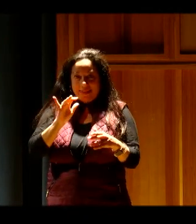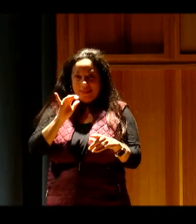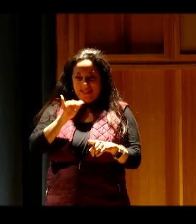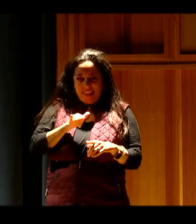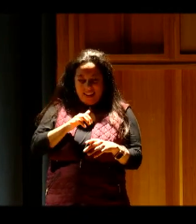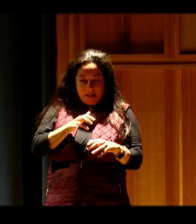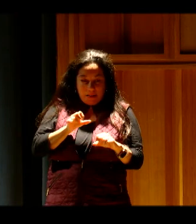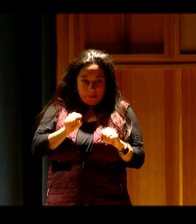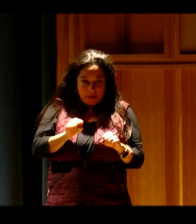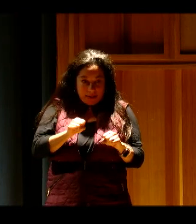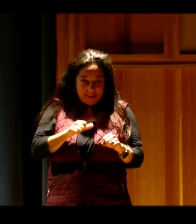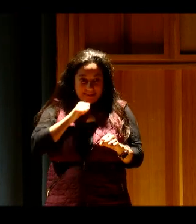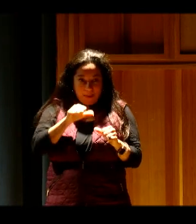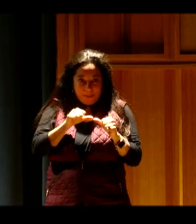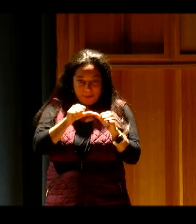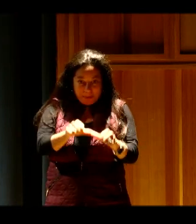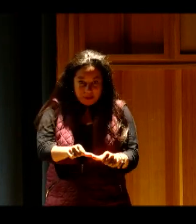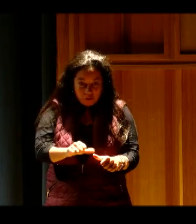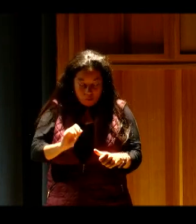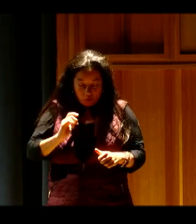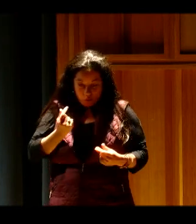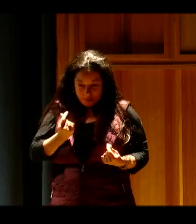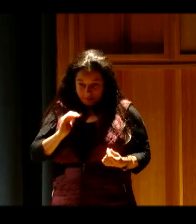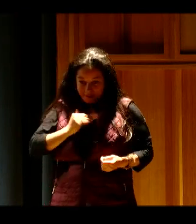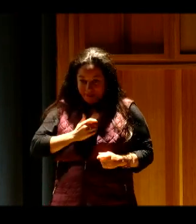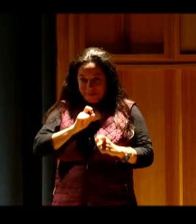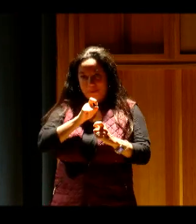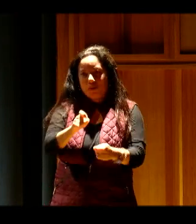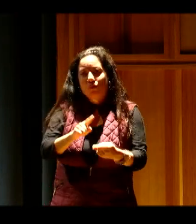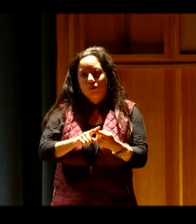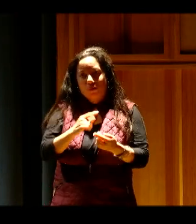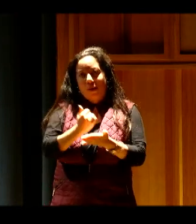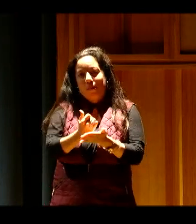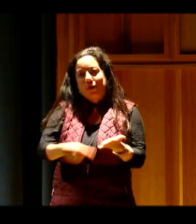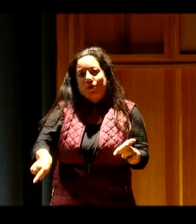So what is our contribution to helping communities contend with loss and damage?